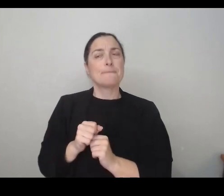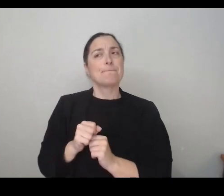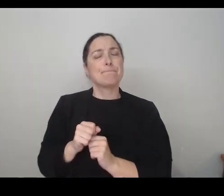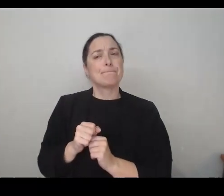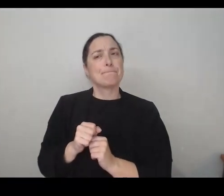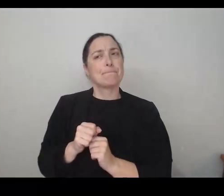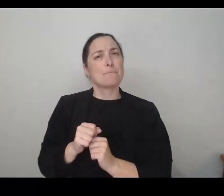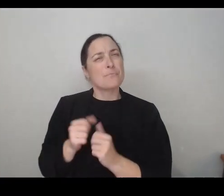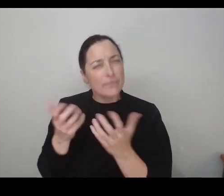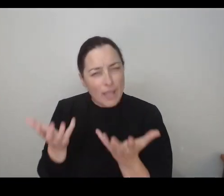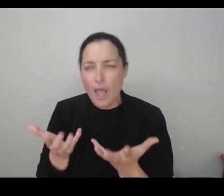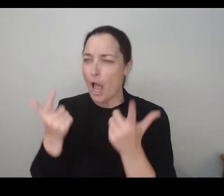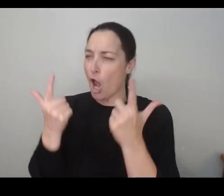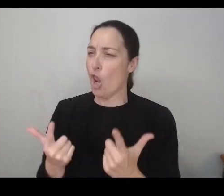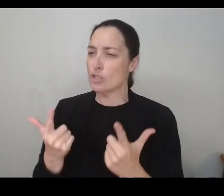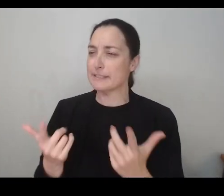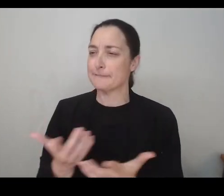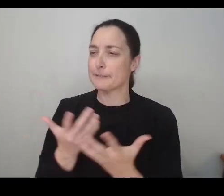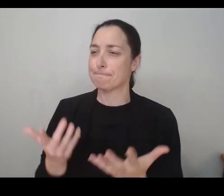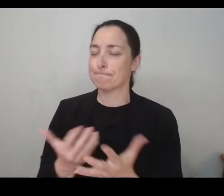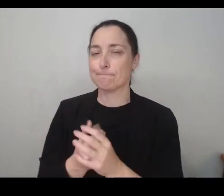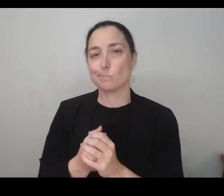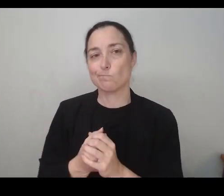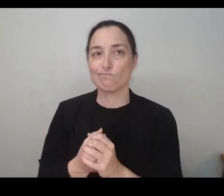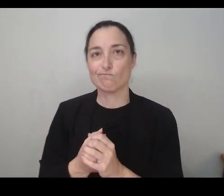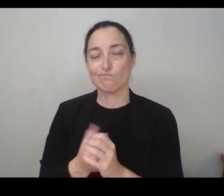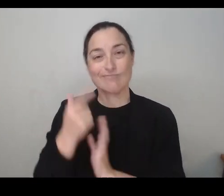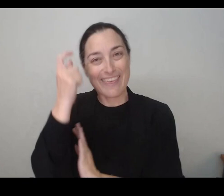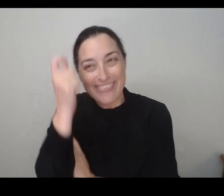There's a lot of theory in literature and art, you know,